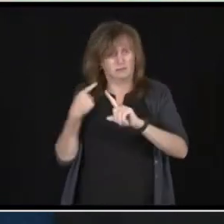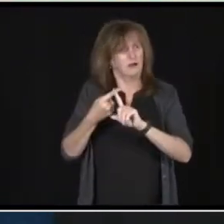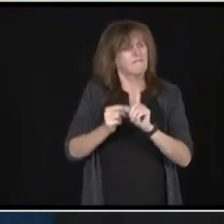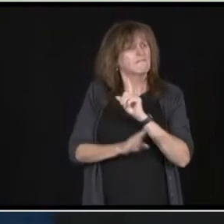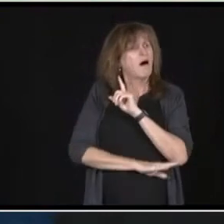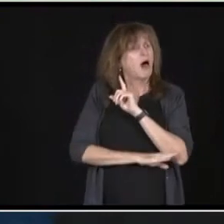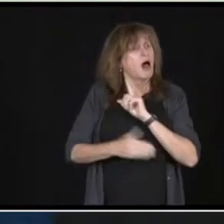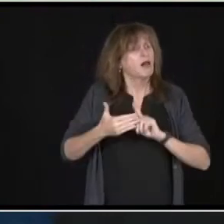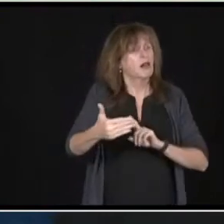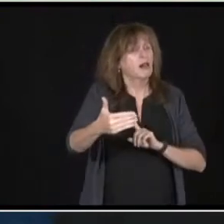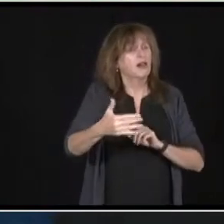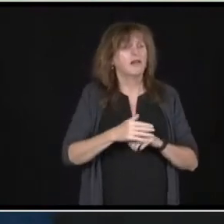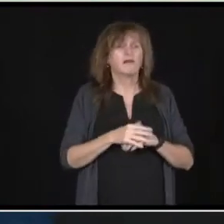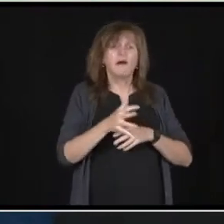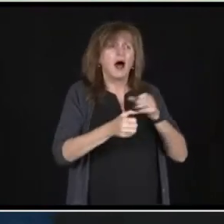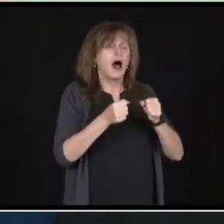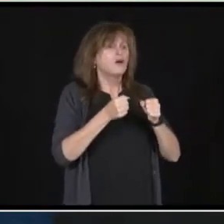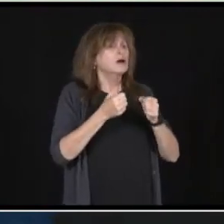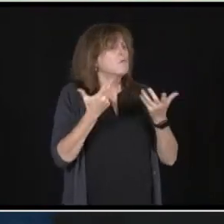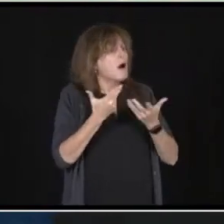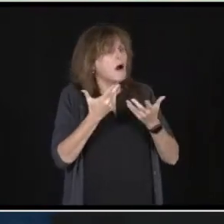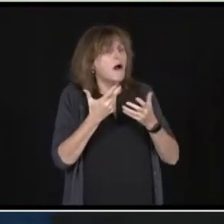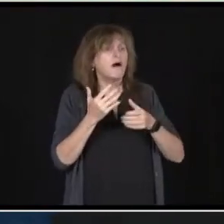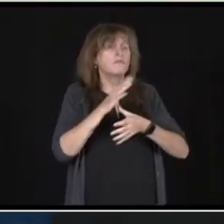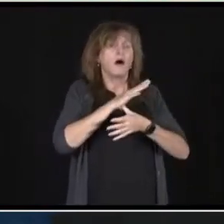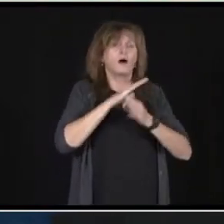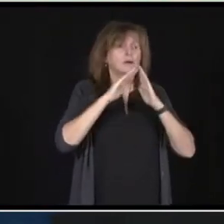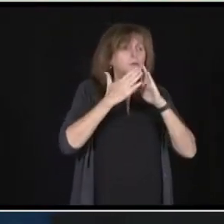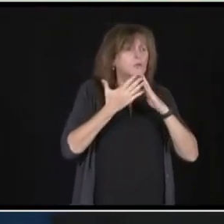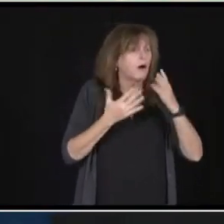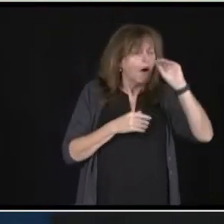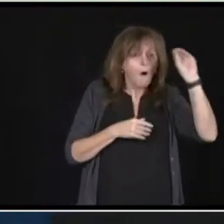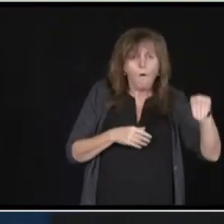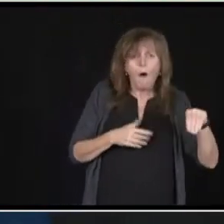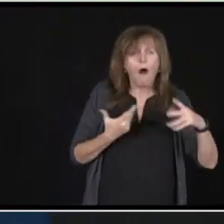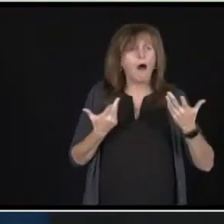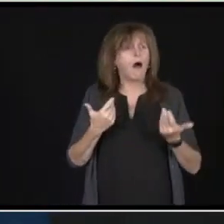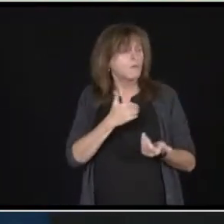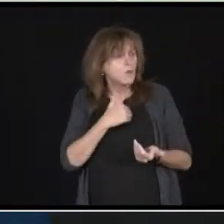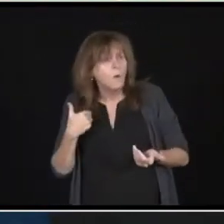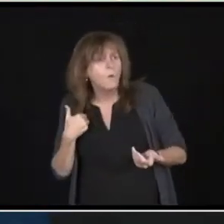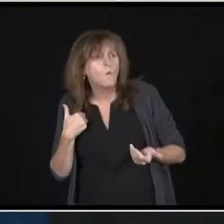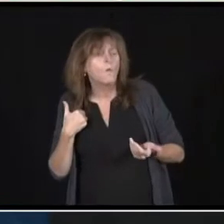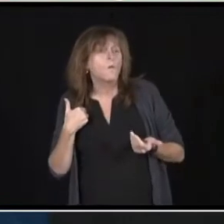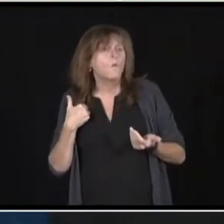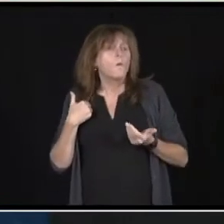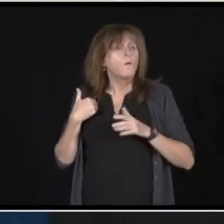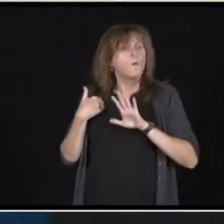These new hires are being deployed to priority communities including Ottawa, and Toronto.